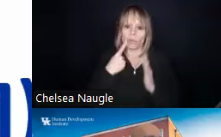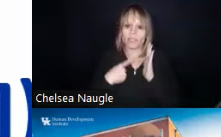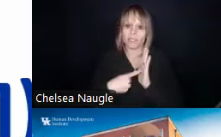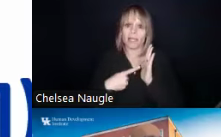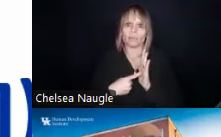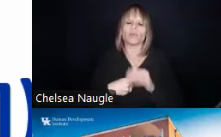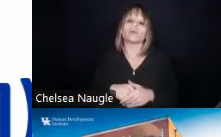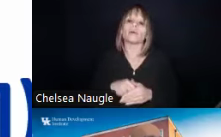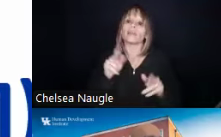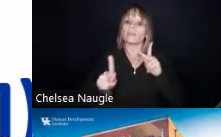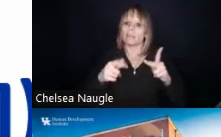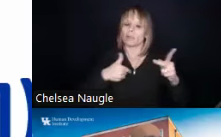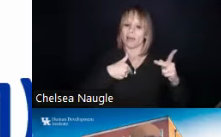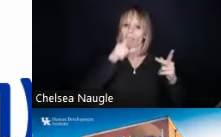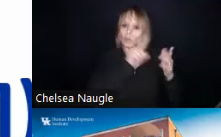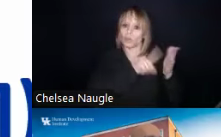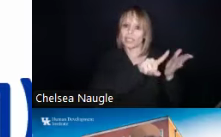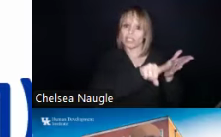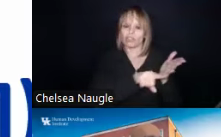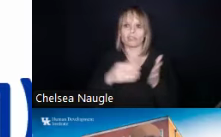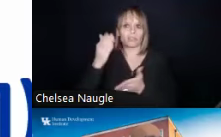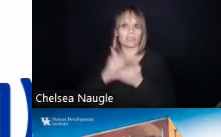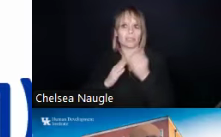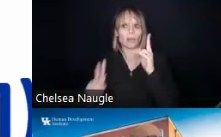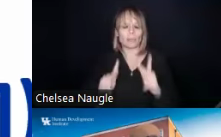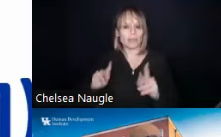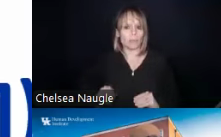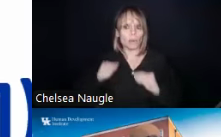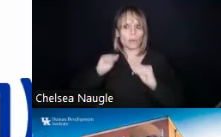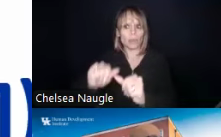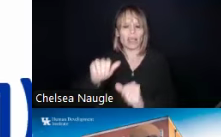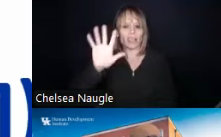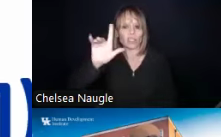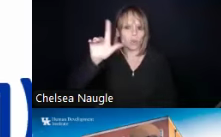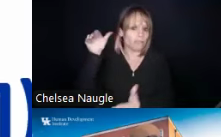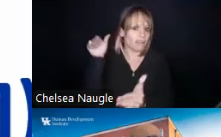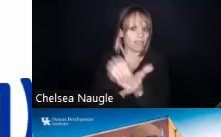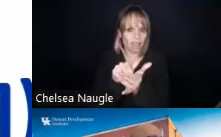got people that have paid as much as $25,000 a year out of pocket uh for support from the medical community